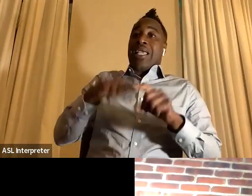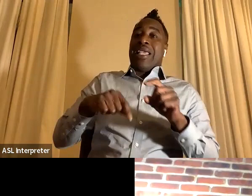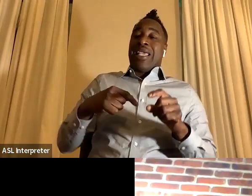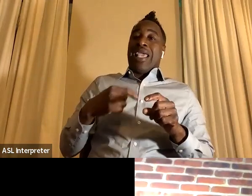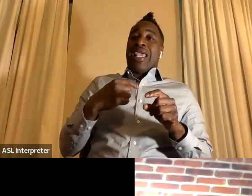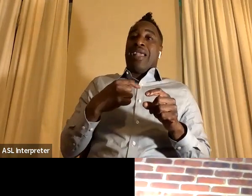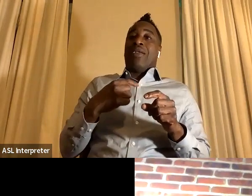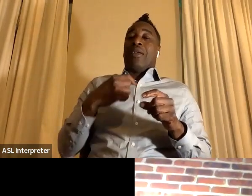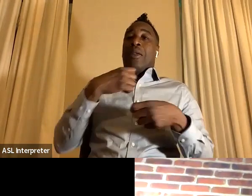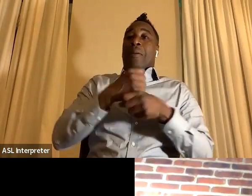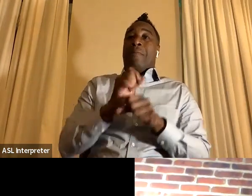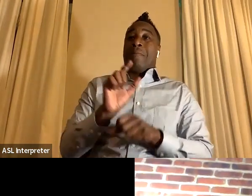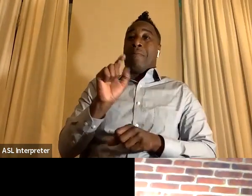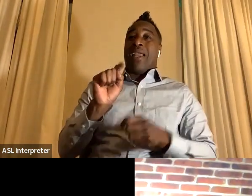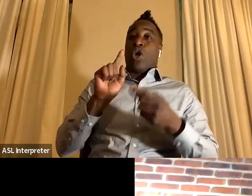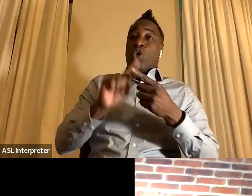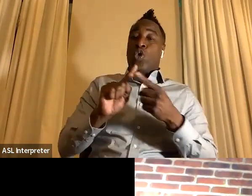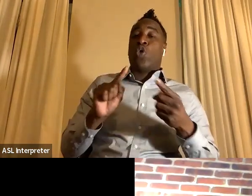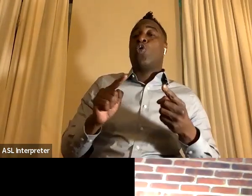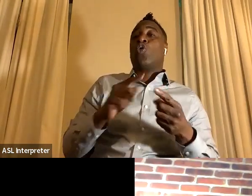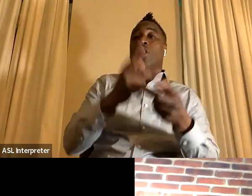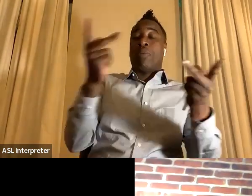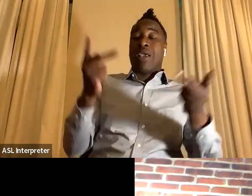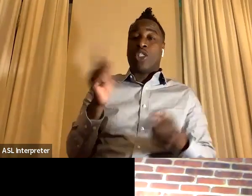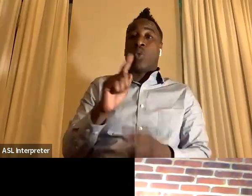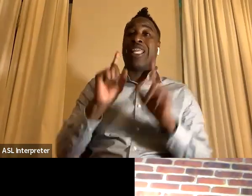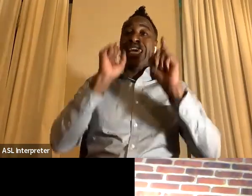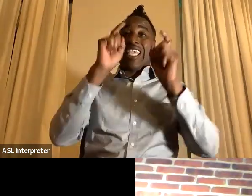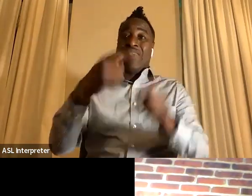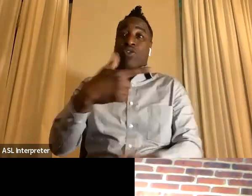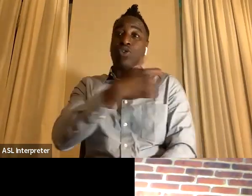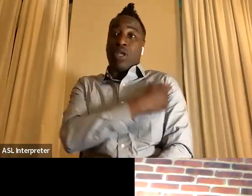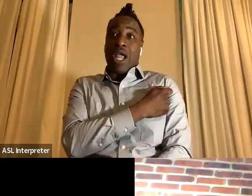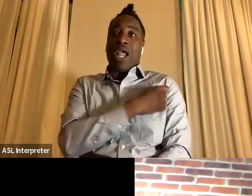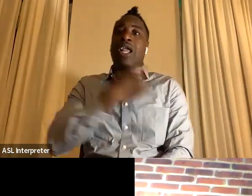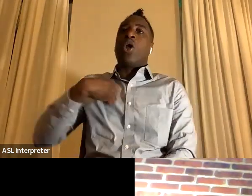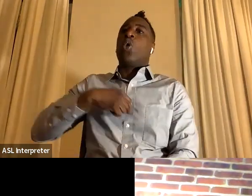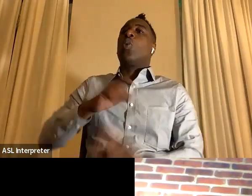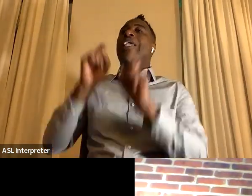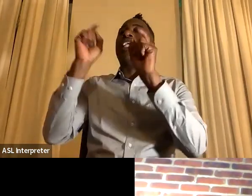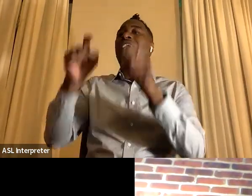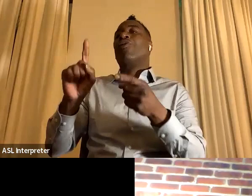we bring the vaccines to where they are to those hard to find individuals.